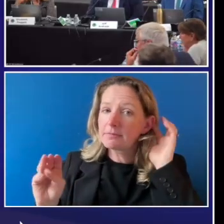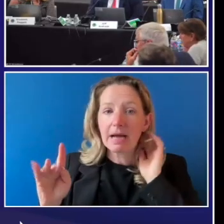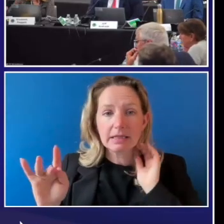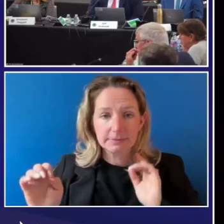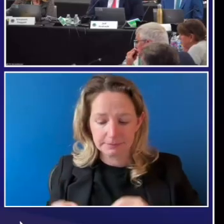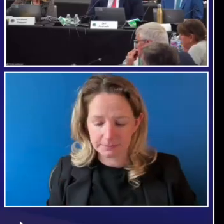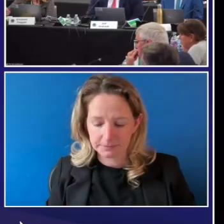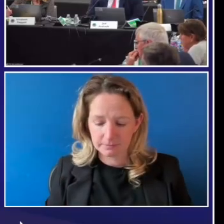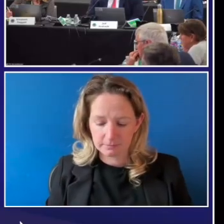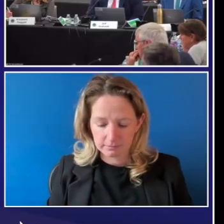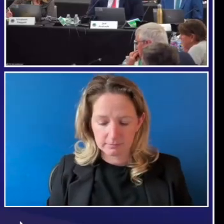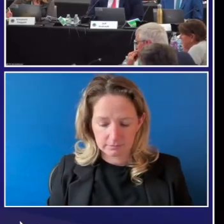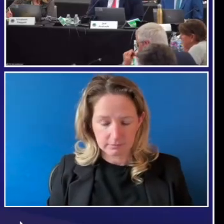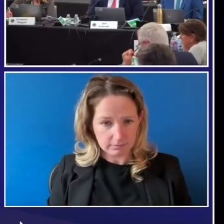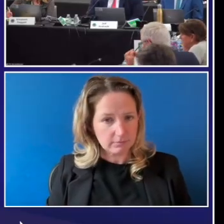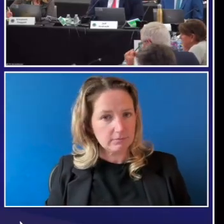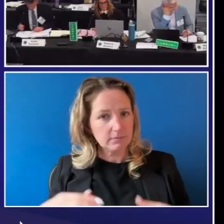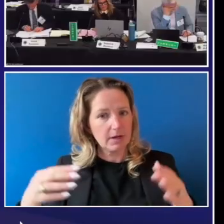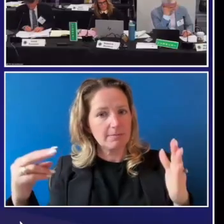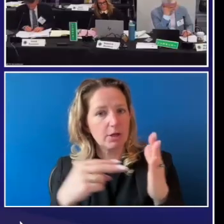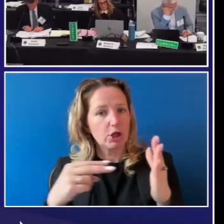So I'm looking at section A, Romanette 2.